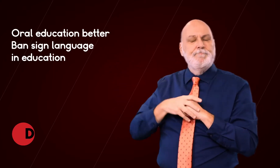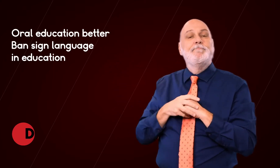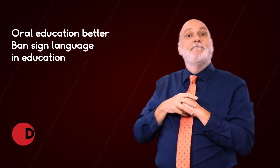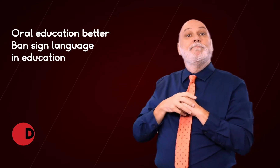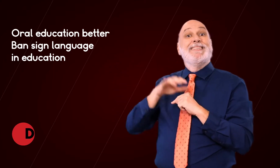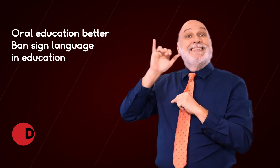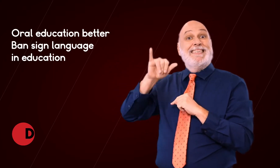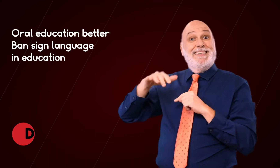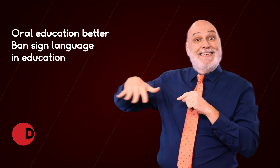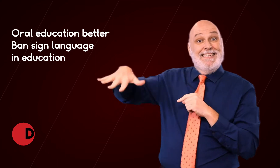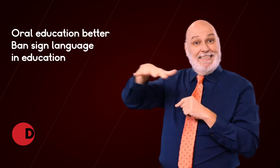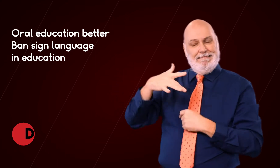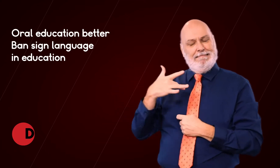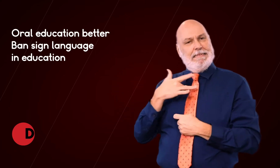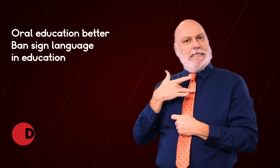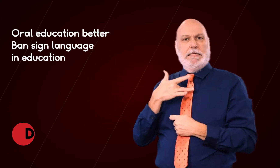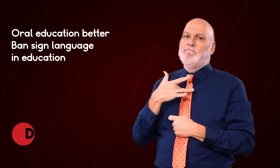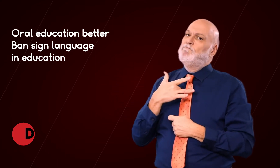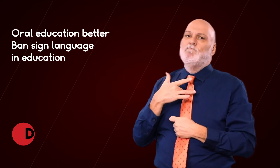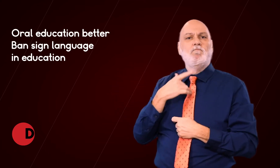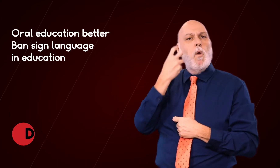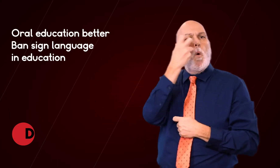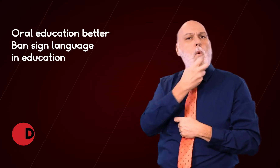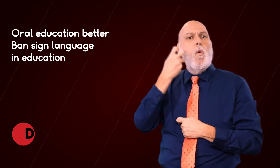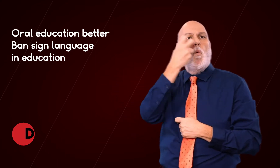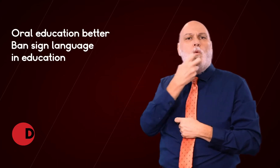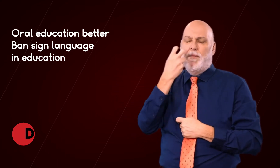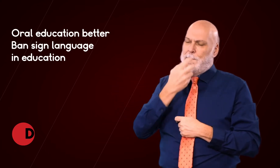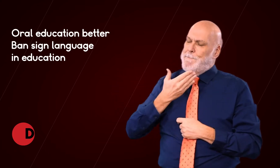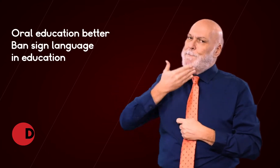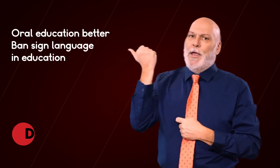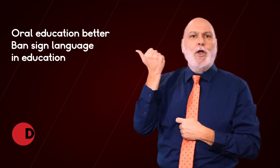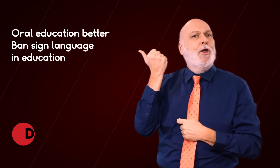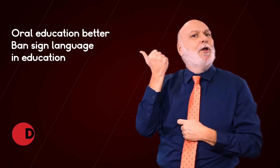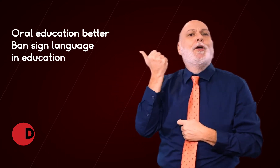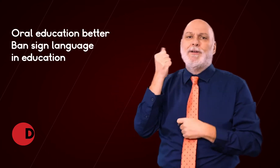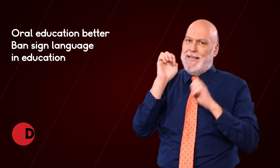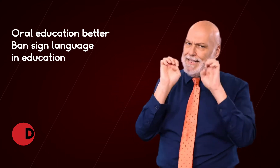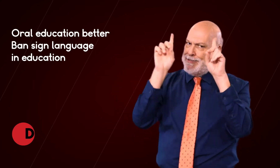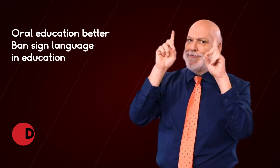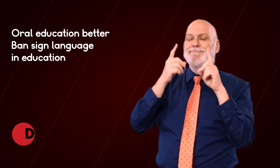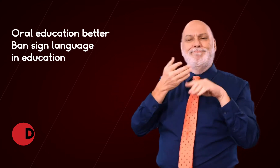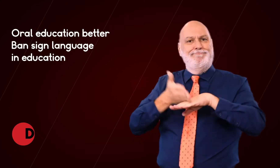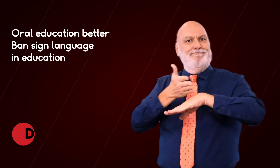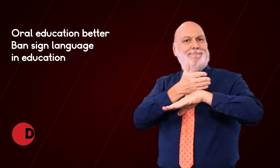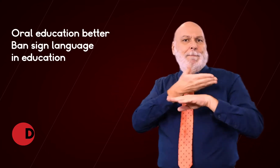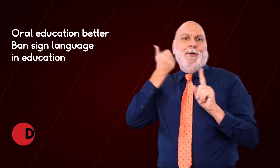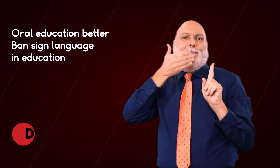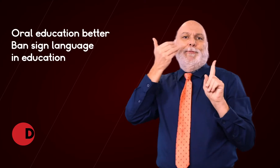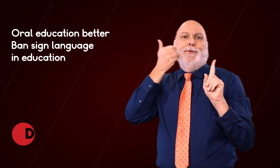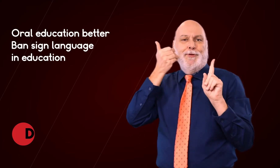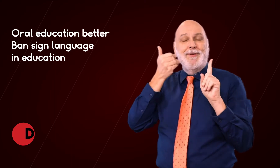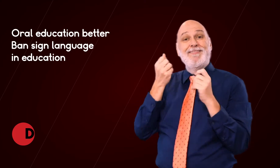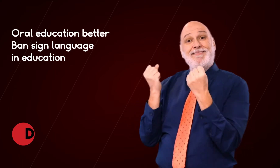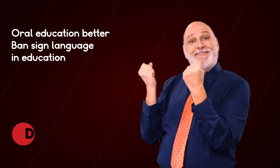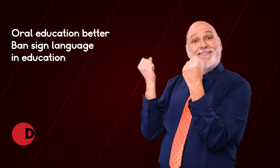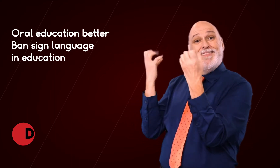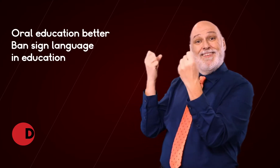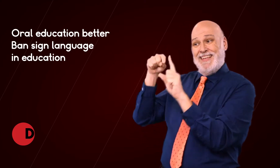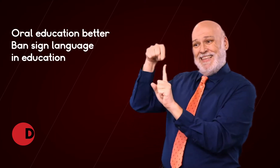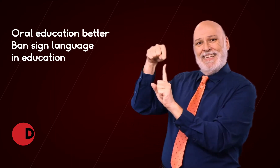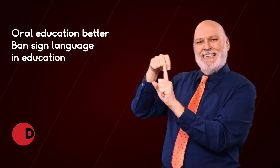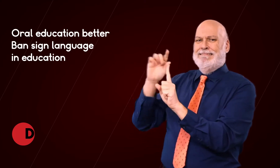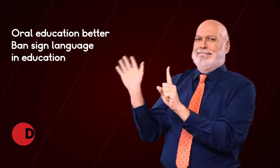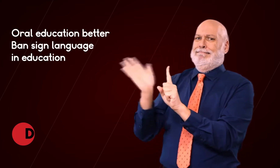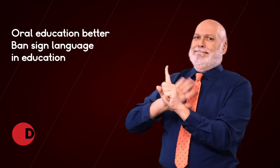a declaration was made that oral education was better